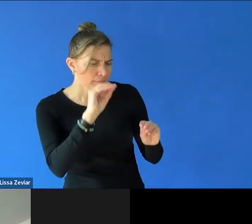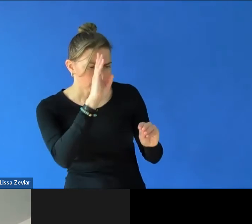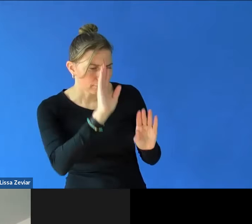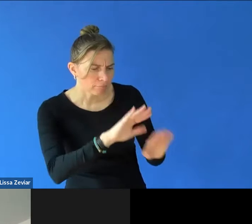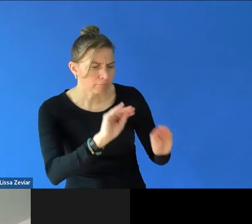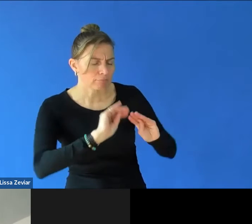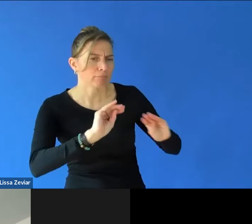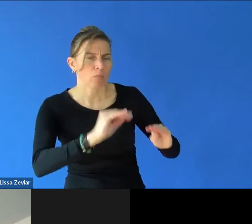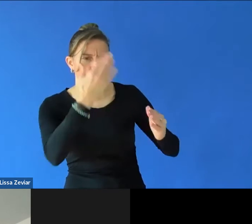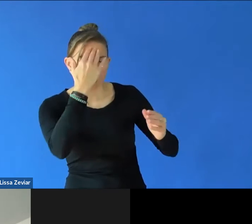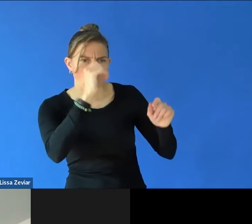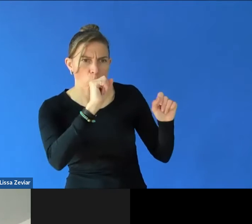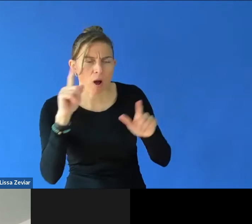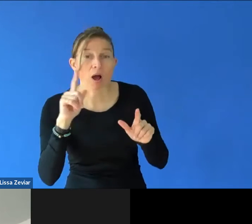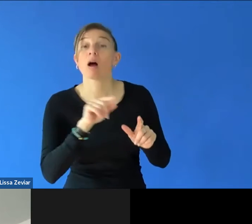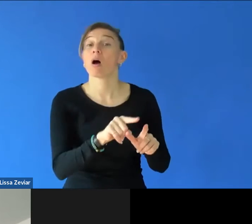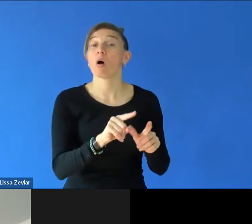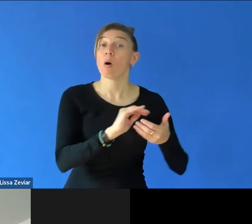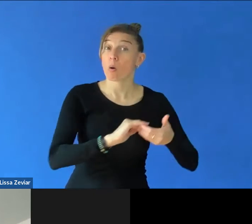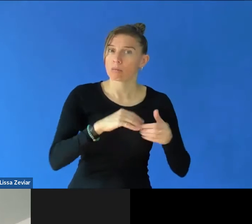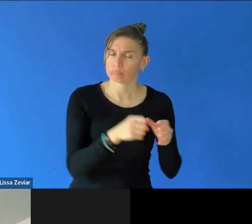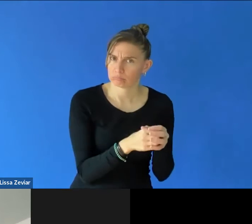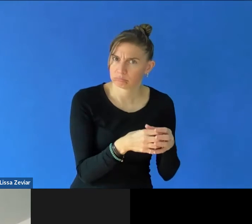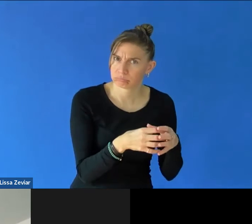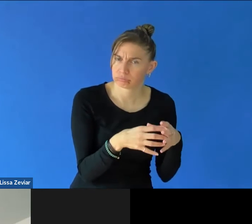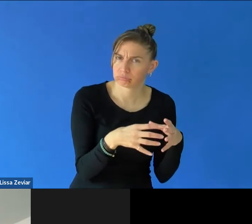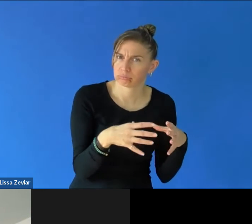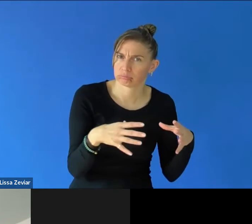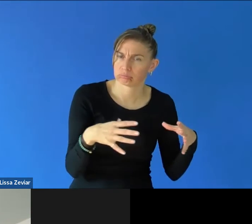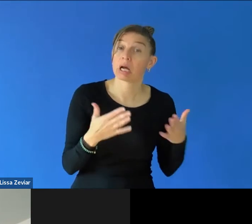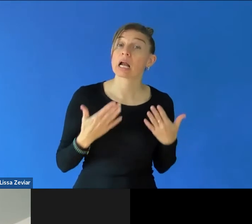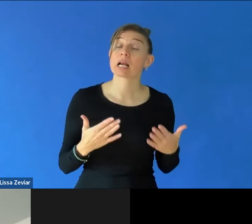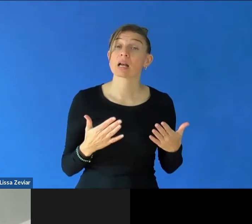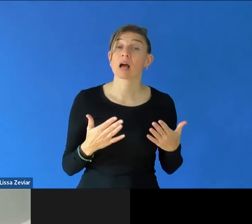and it has grown and delivers various development programmes